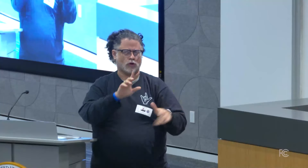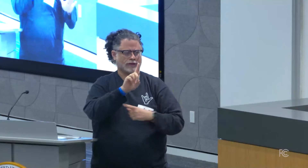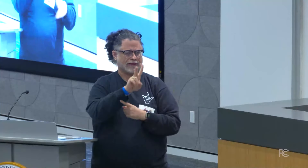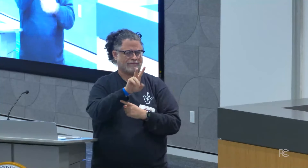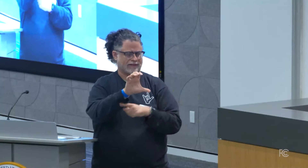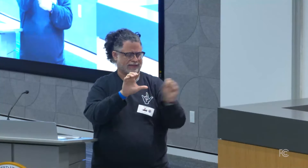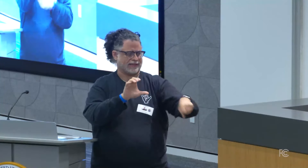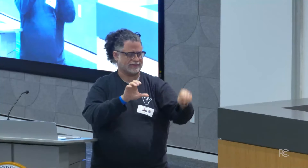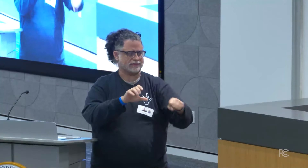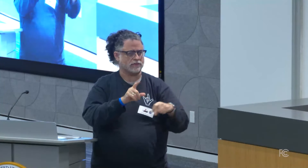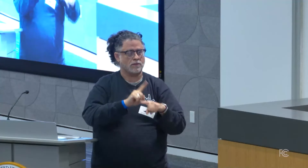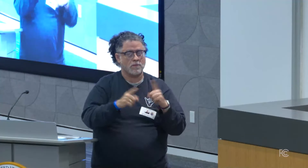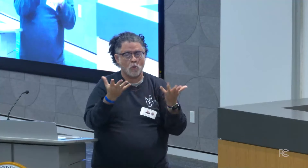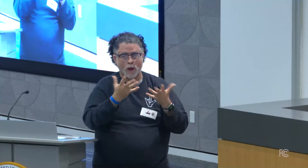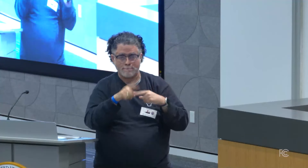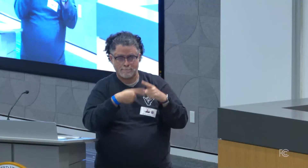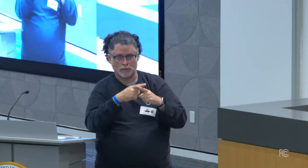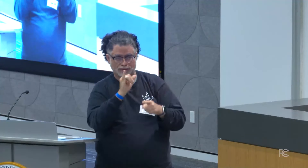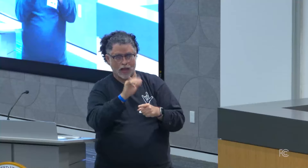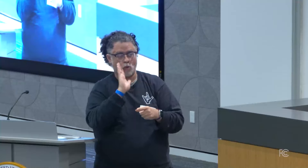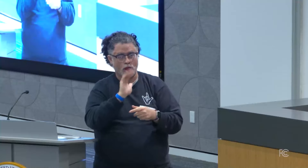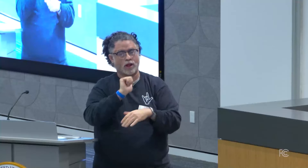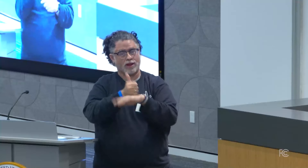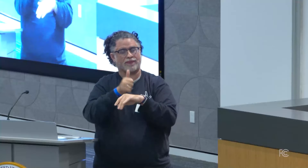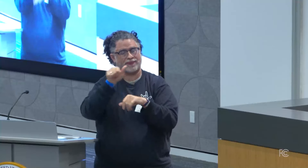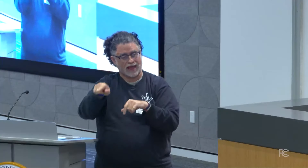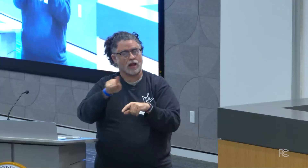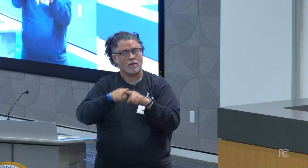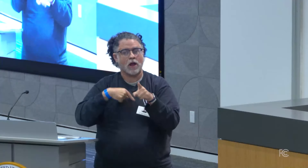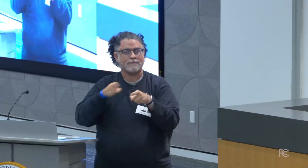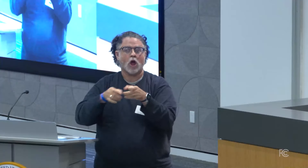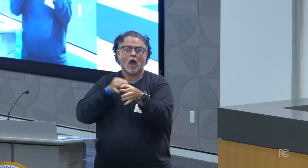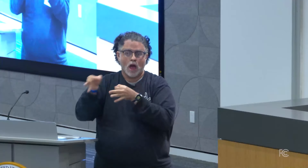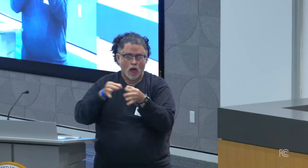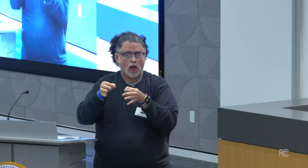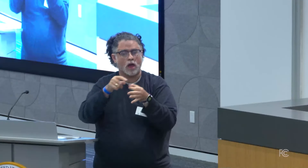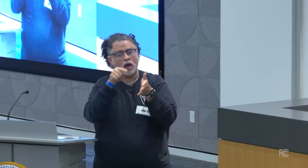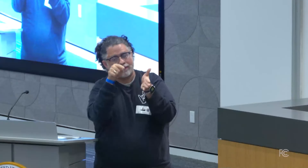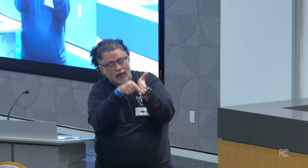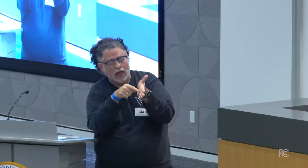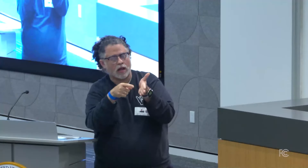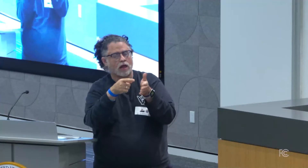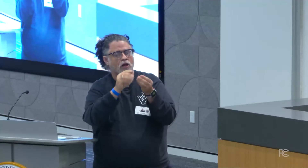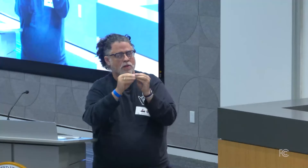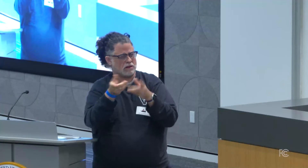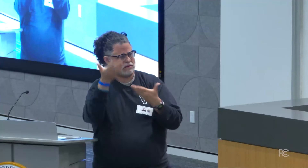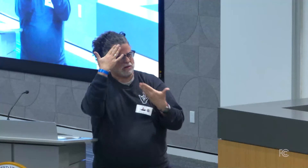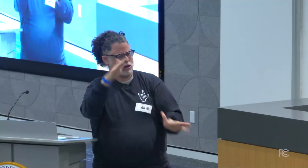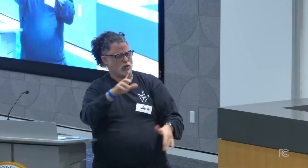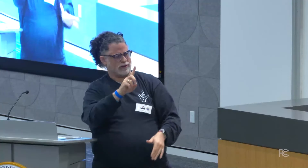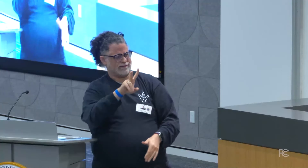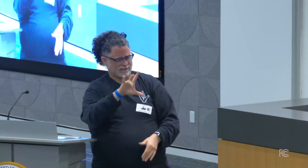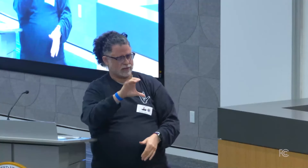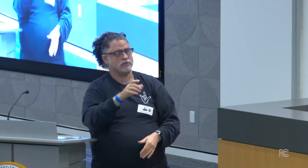HAVE QUESTIONS ABOUT HOW TO COMPLETE PAPERWORK THROUGH USCIS FOR THE GREEN CARD AND PERMANENT RESIDENCY. AND I KNOW THAT THERE'S AN